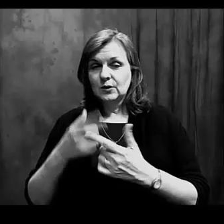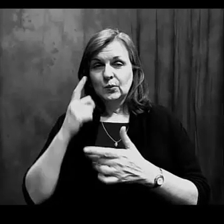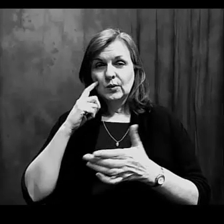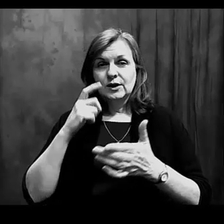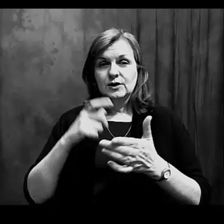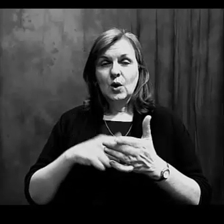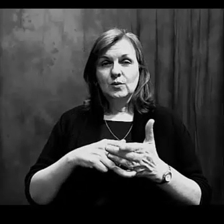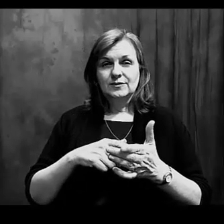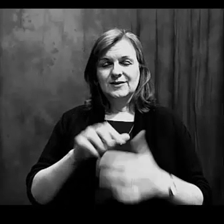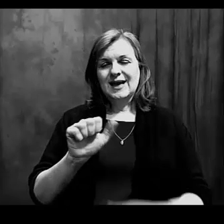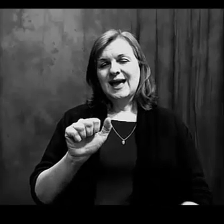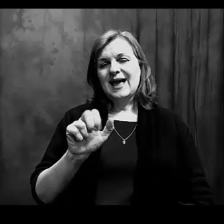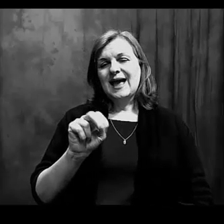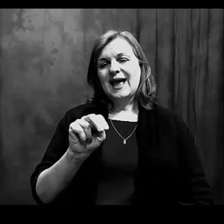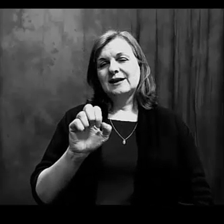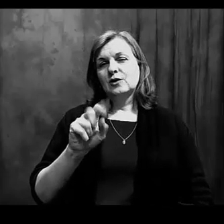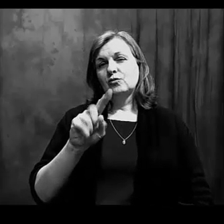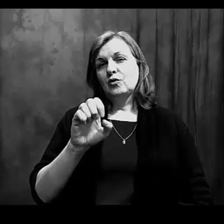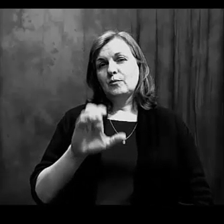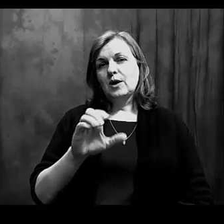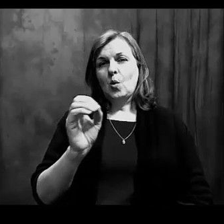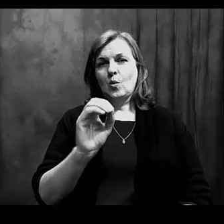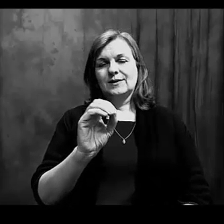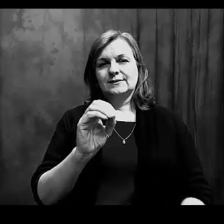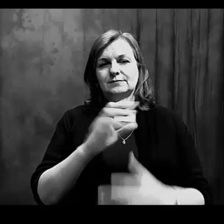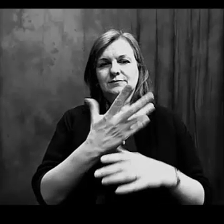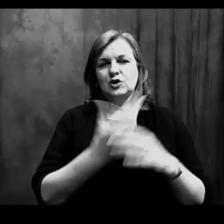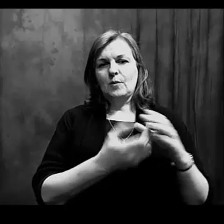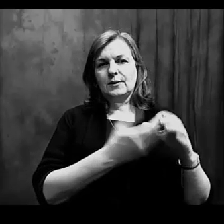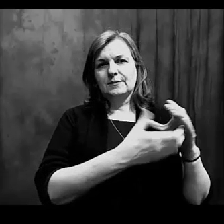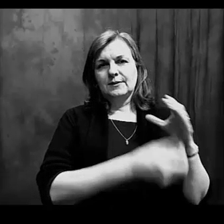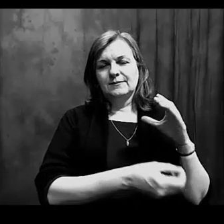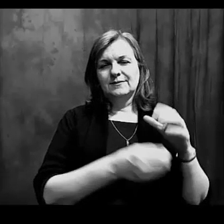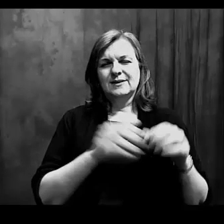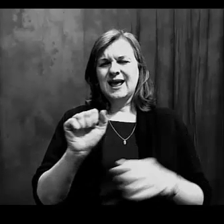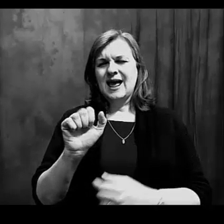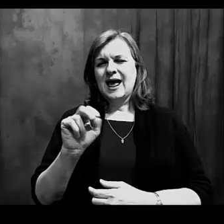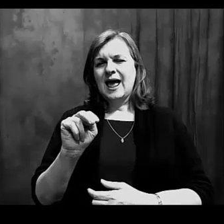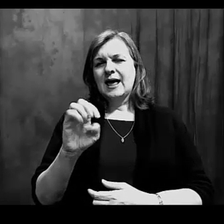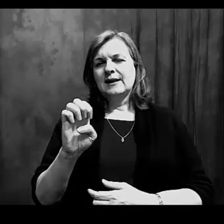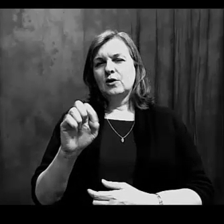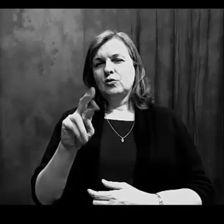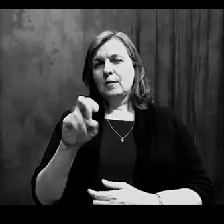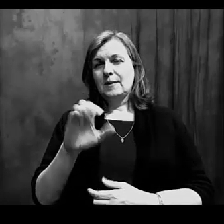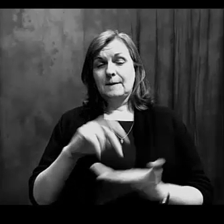we do start to see a die off of anaerobic organisms remember anaerobic being